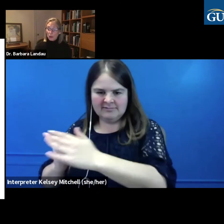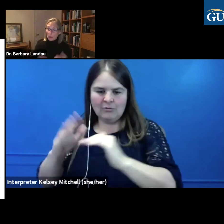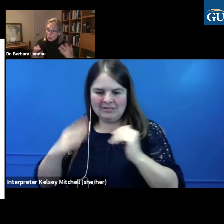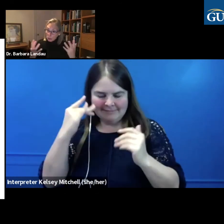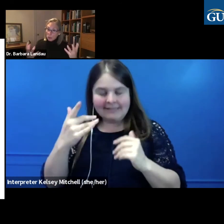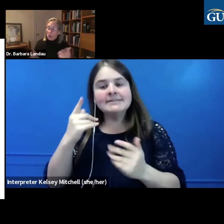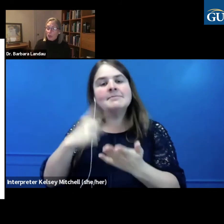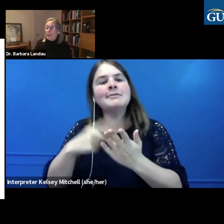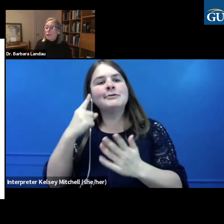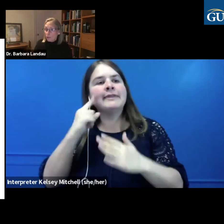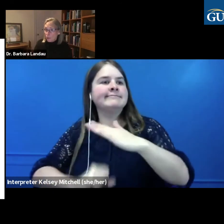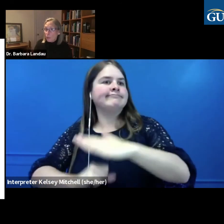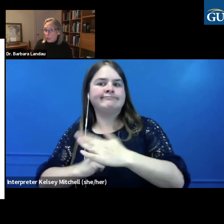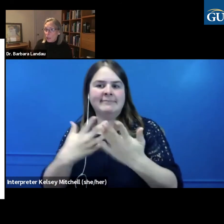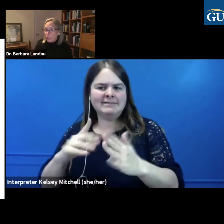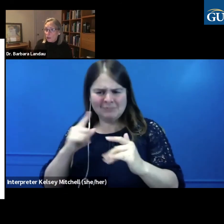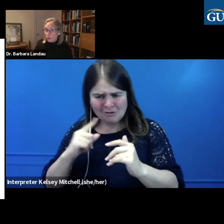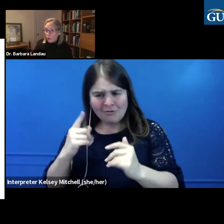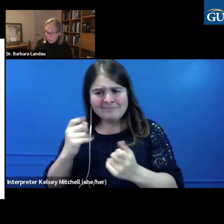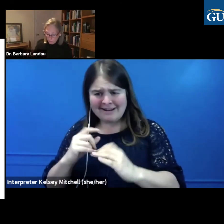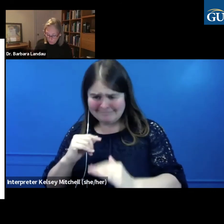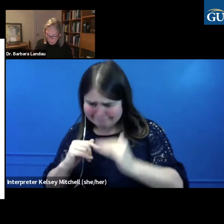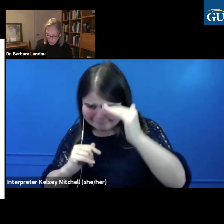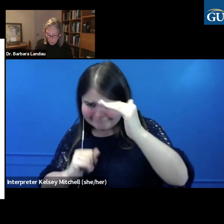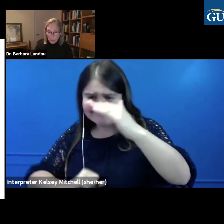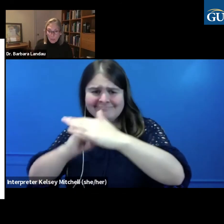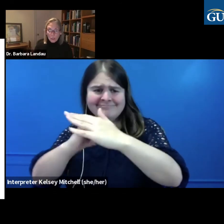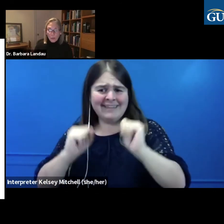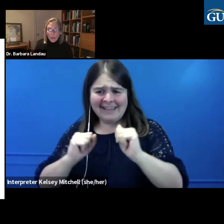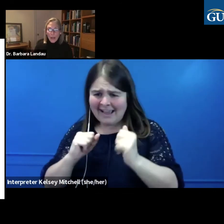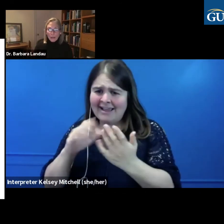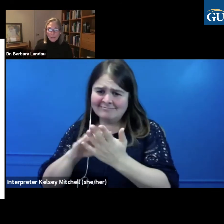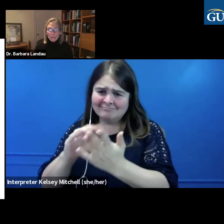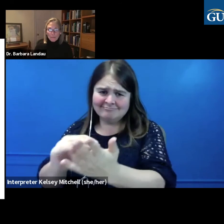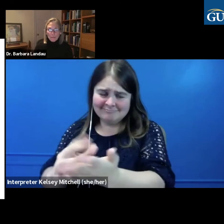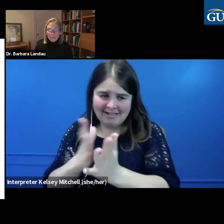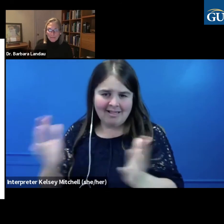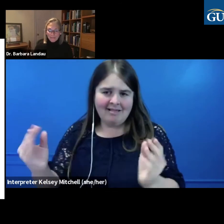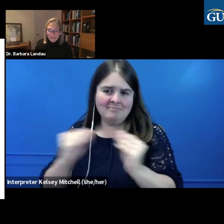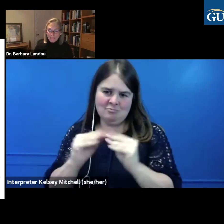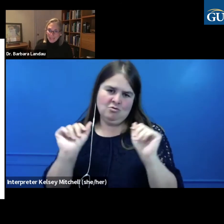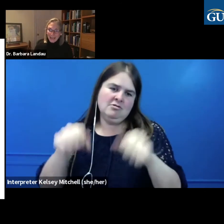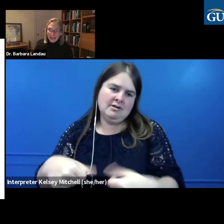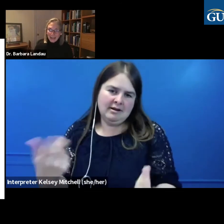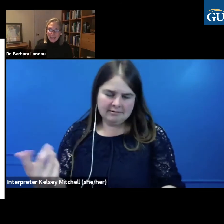on an edu formal education for so with that